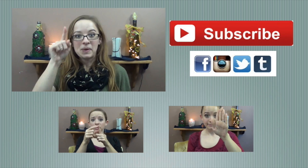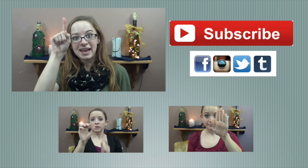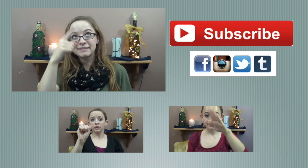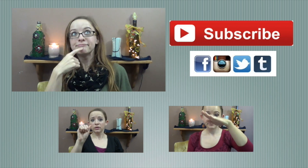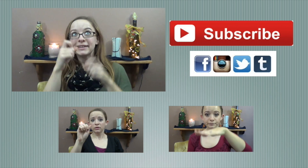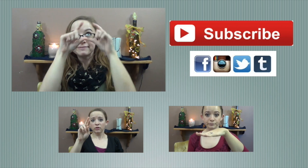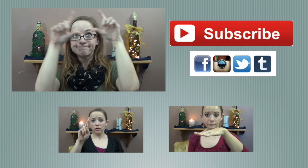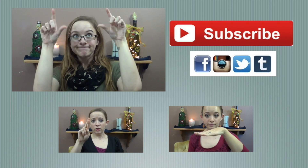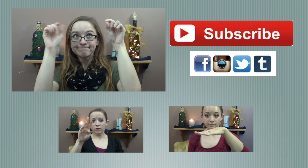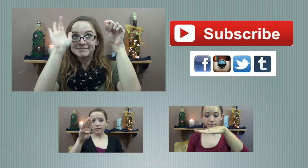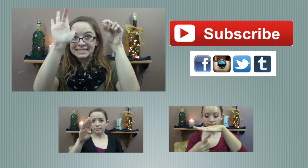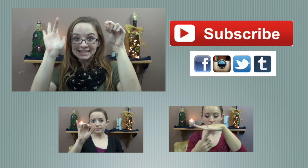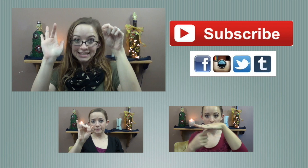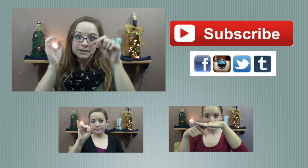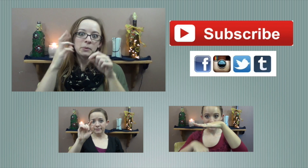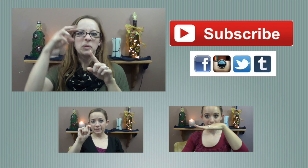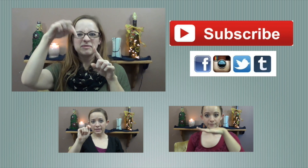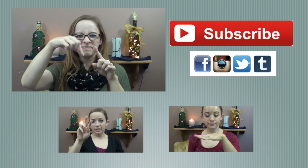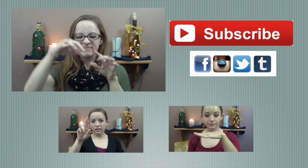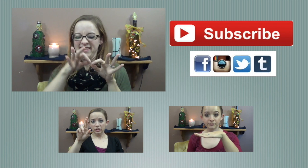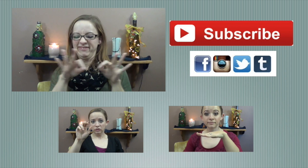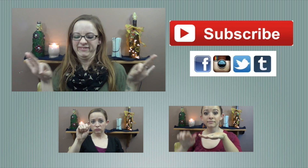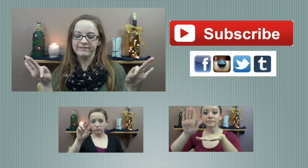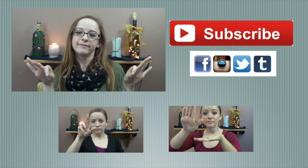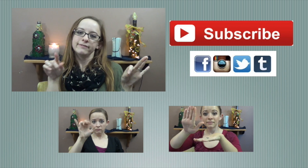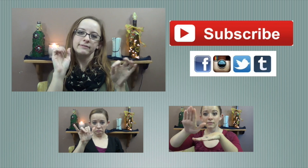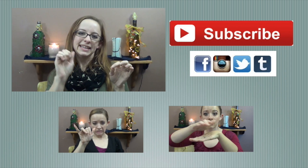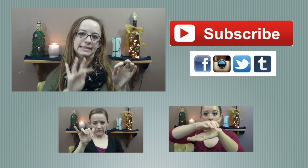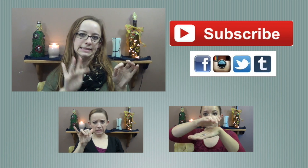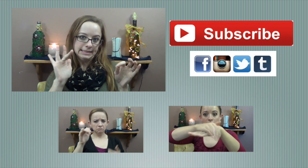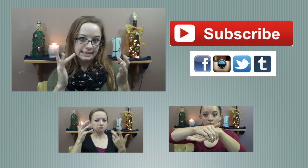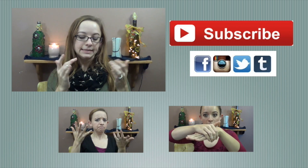subscribed go ahead click the SUBSCRIBE button. Either there in the